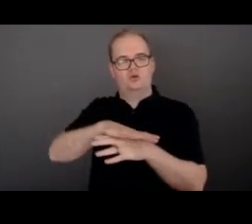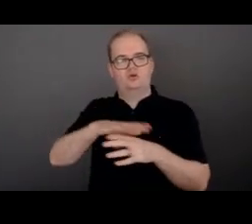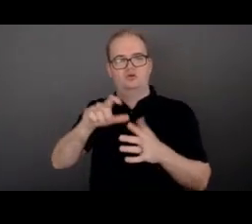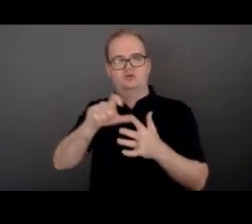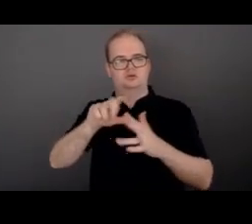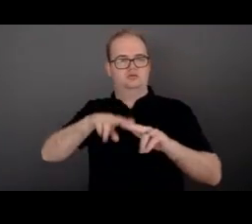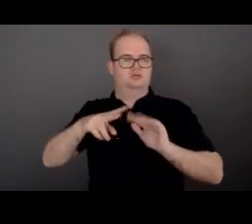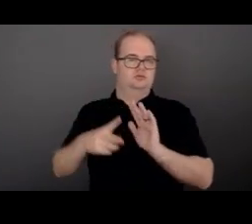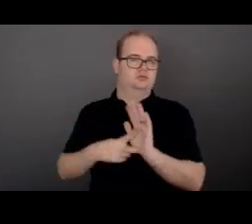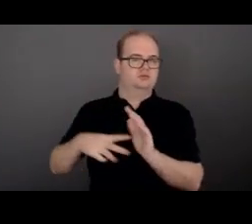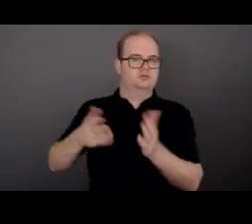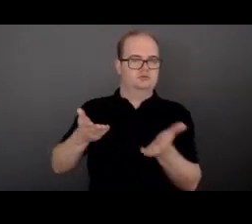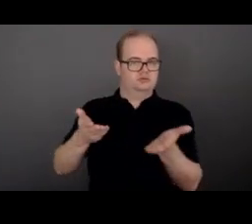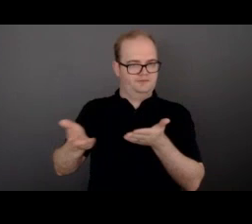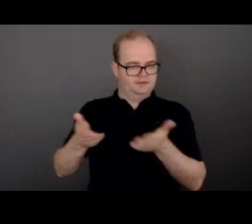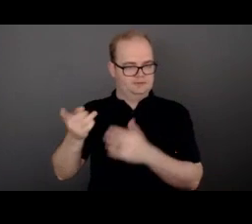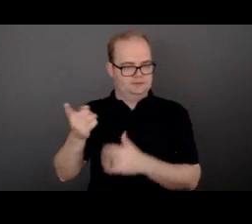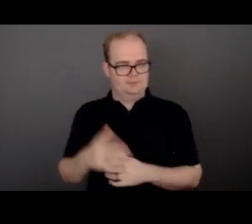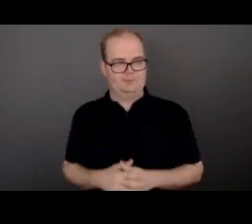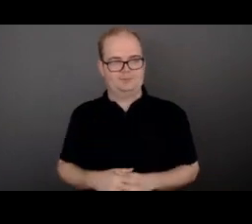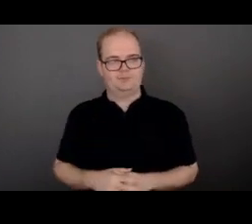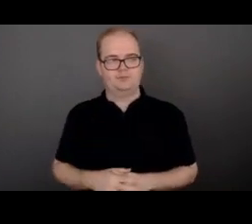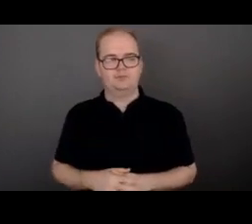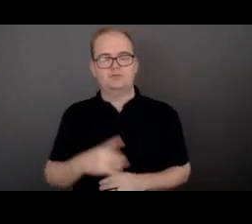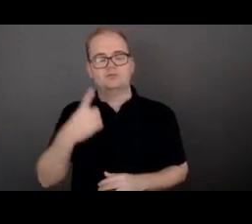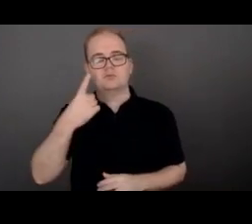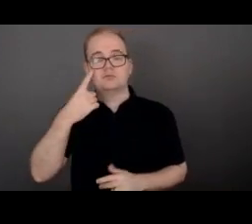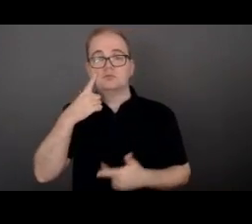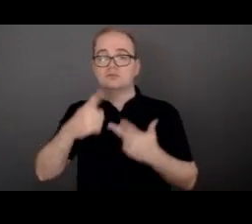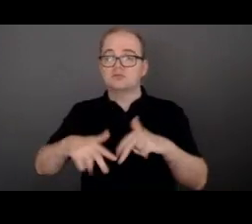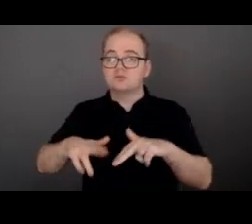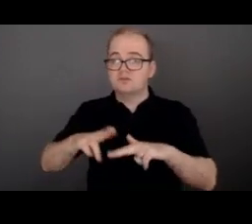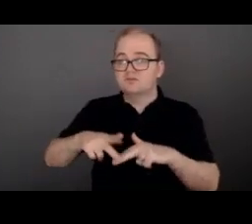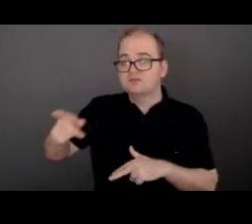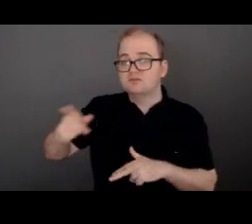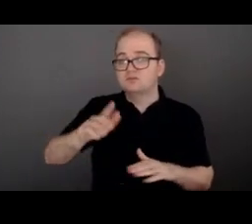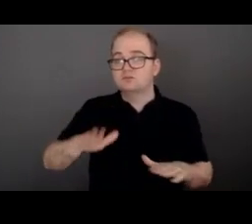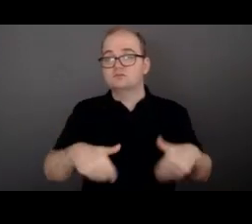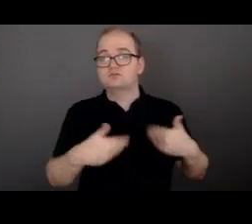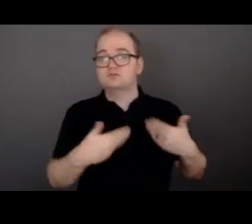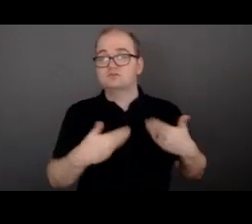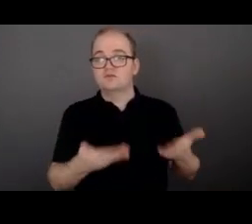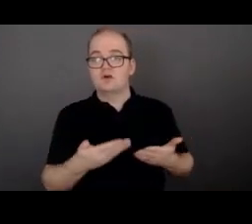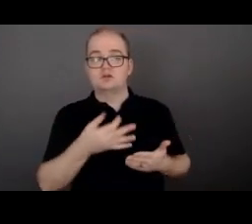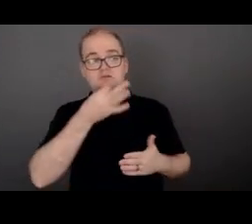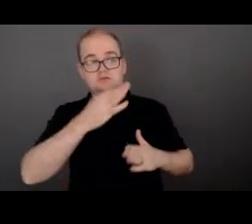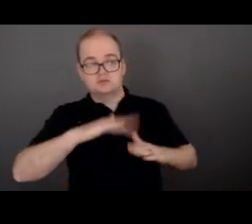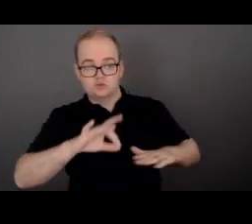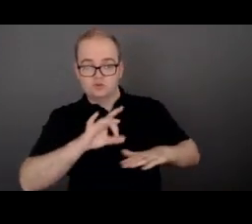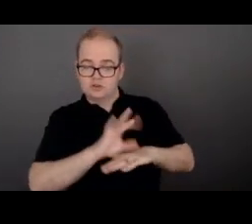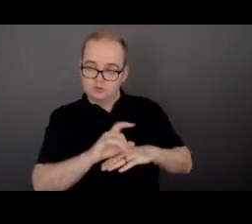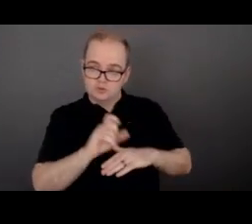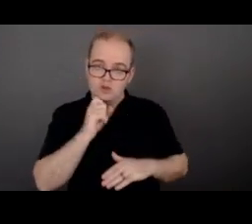to the client and seeing if they provide children's counselling, domestic and family violence